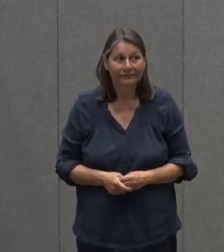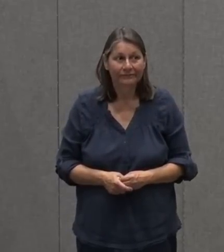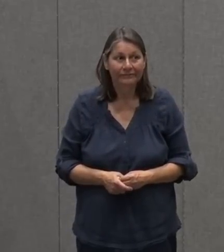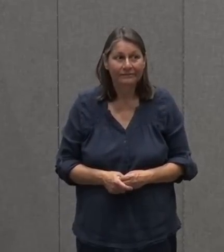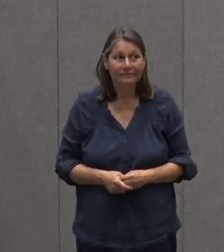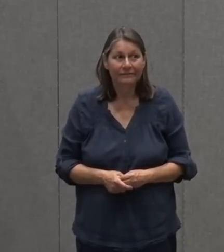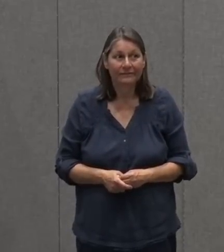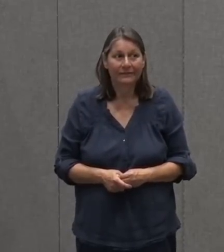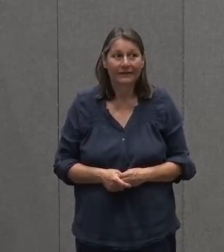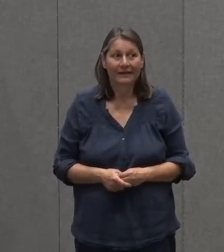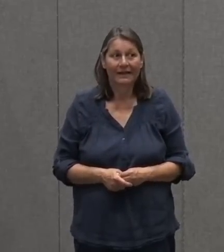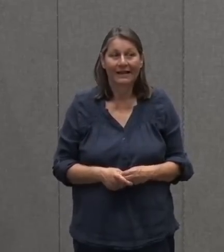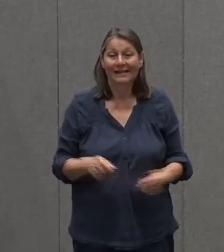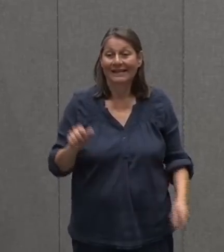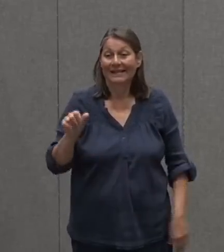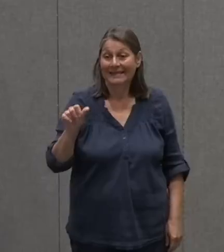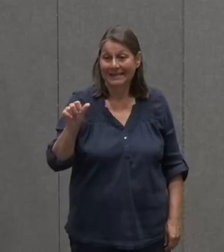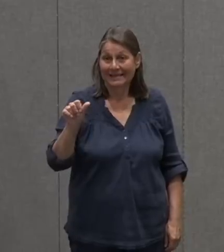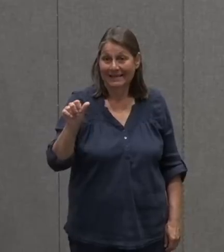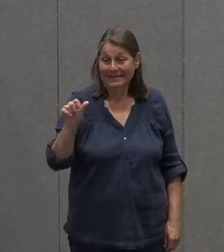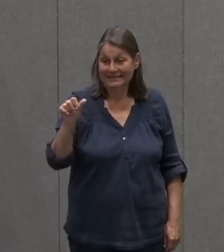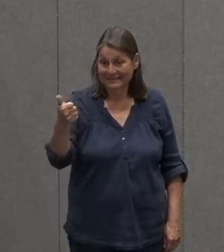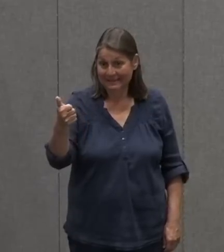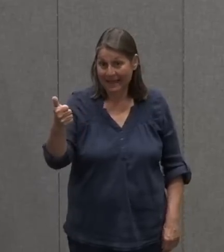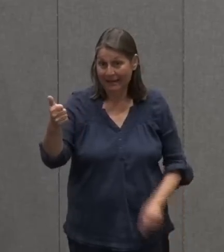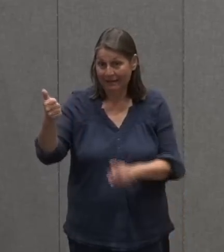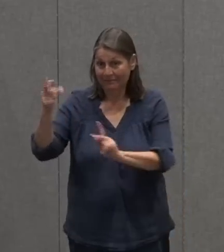There were 10 friends reading books.